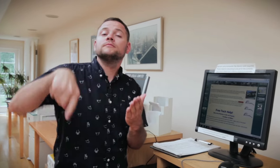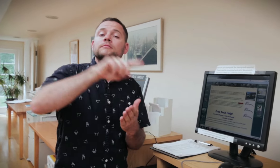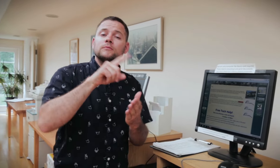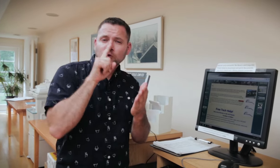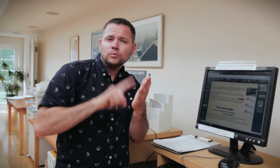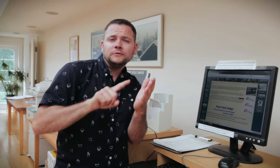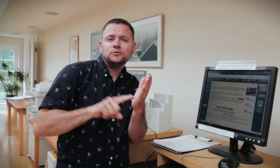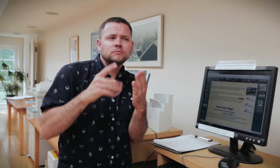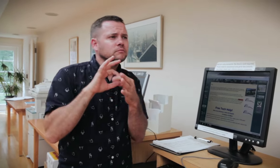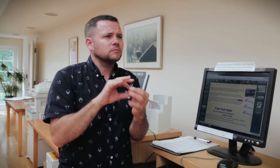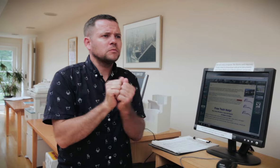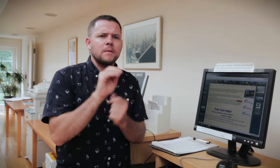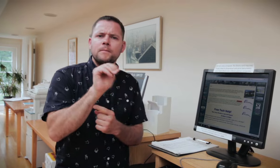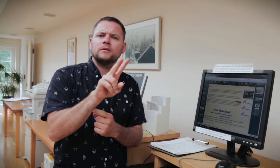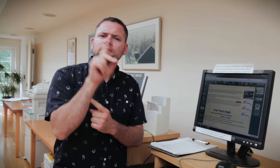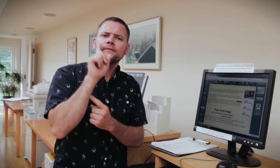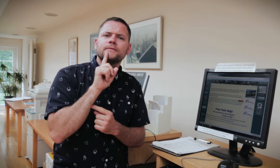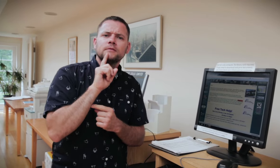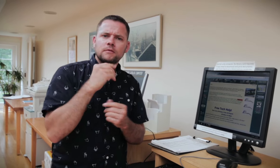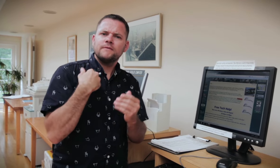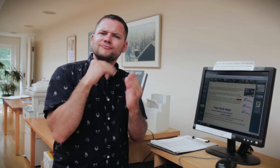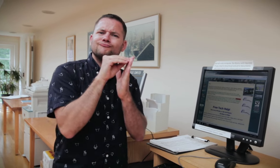The library refers researchers about Martha's Vineyard